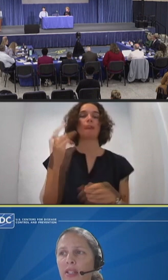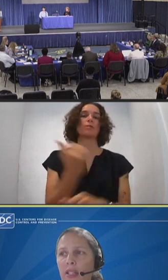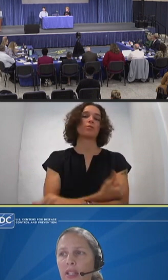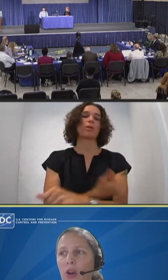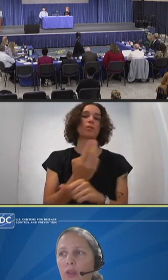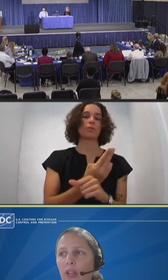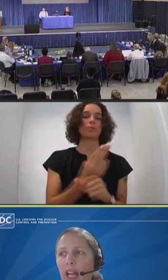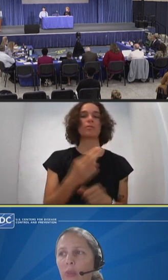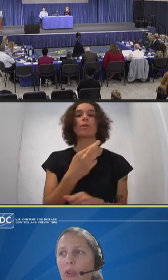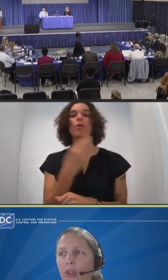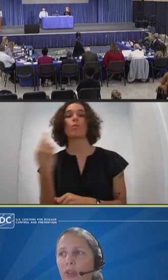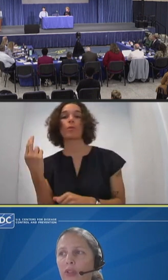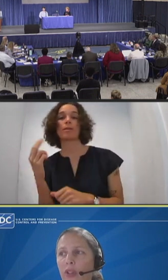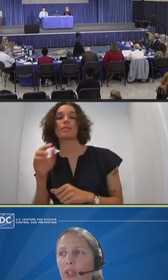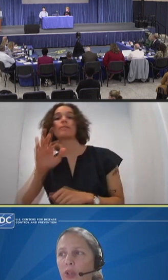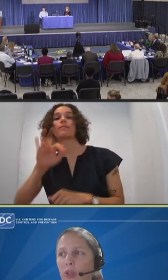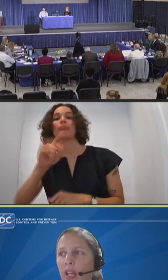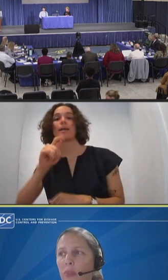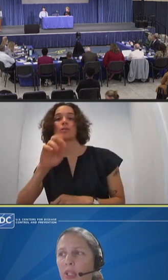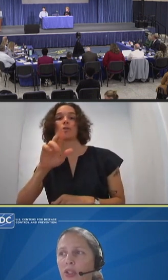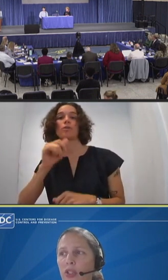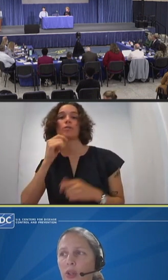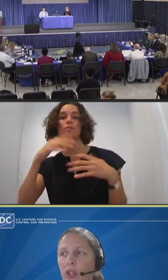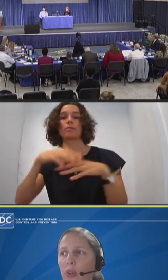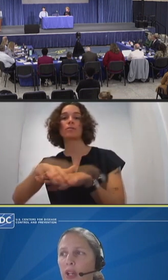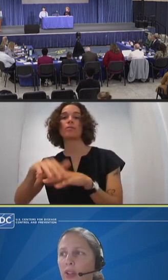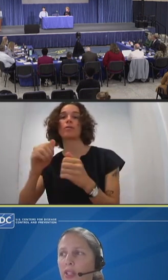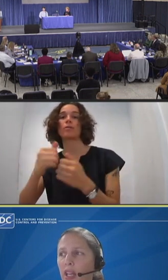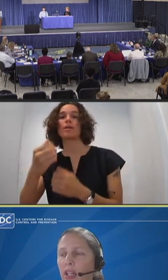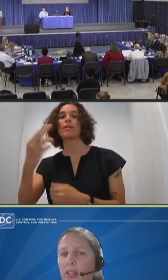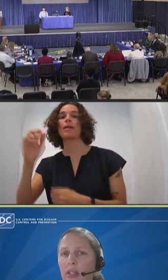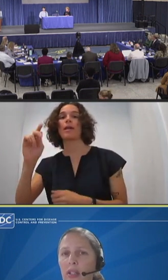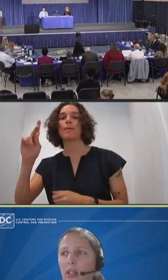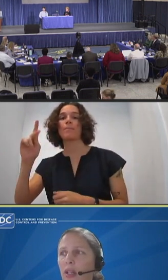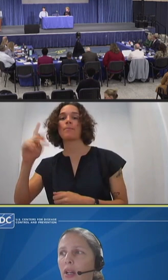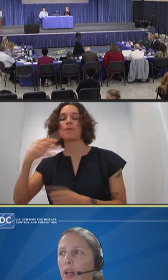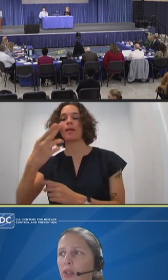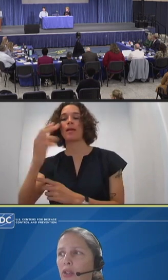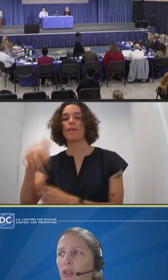C overlap with those for acute hep B, shown on the prior slide, underscoring